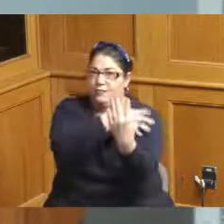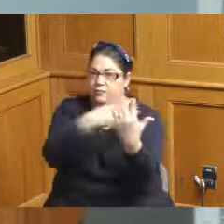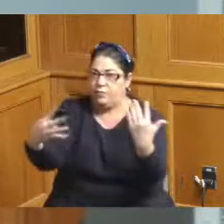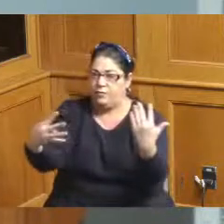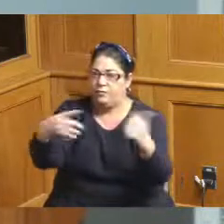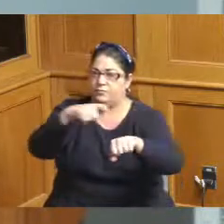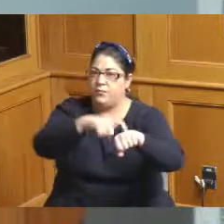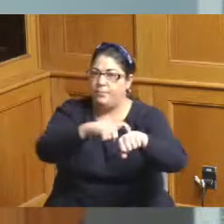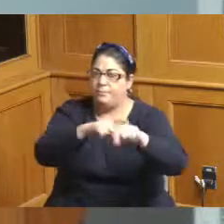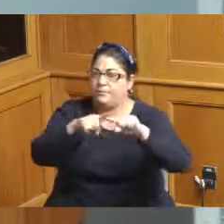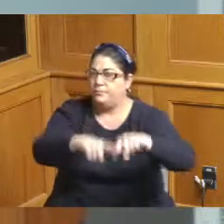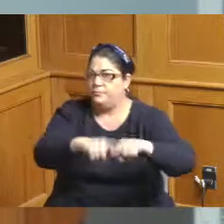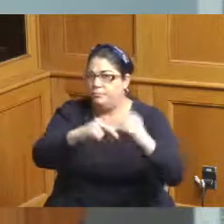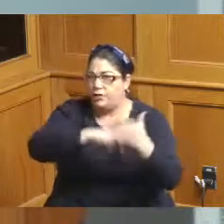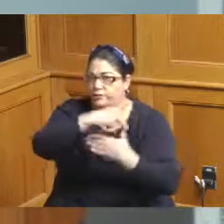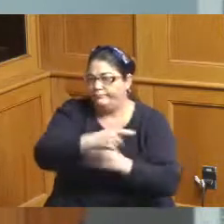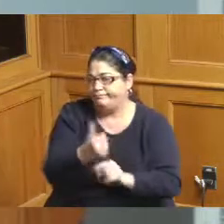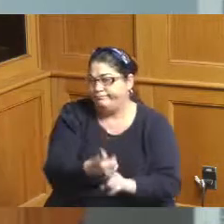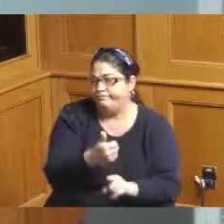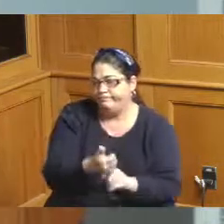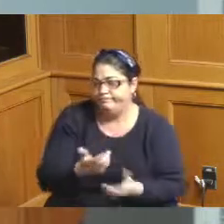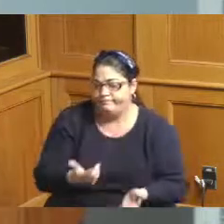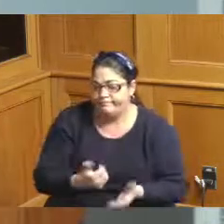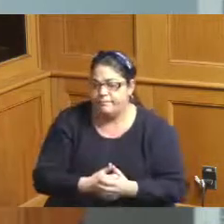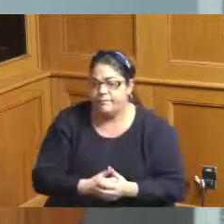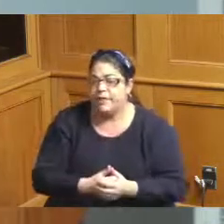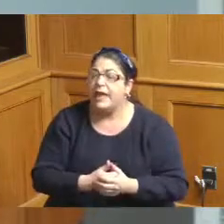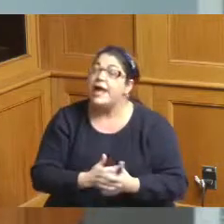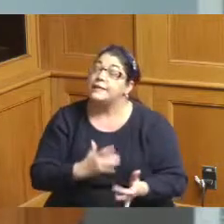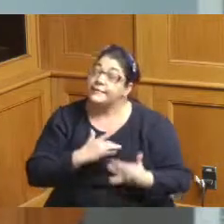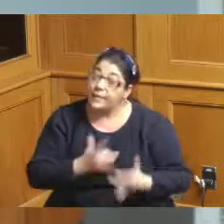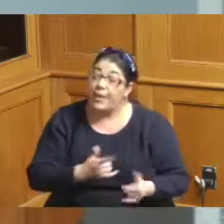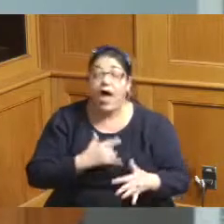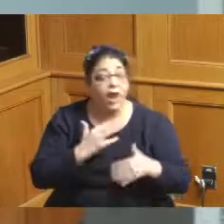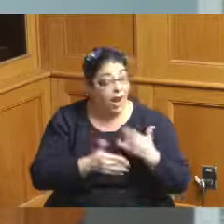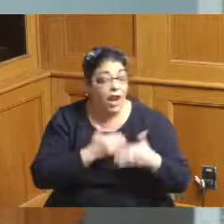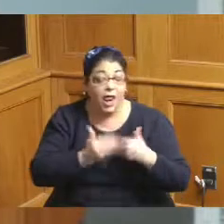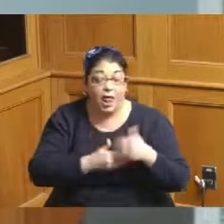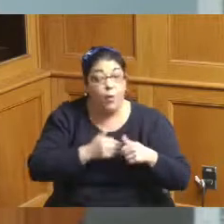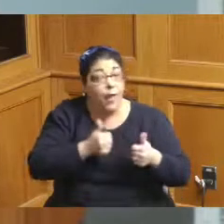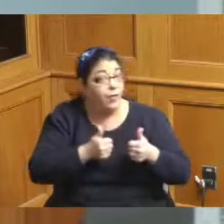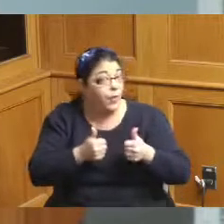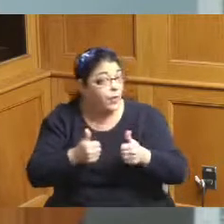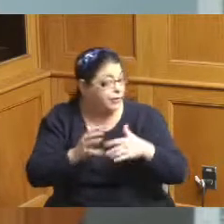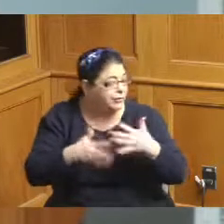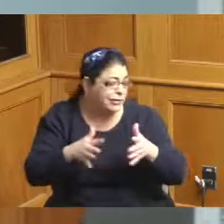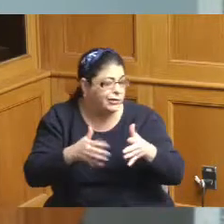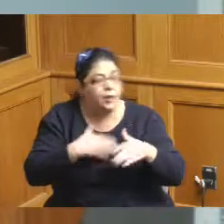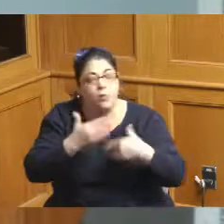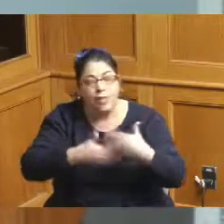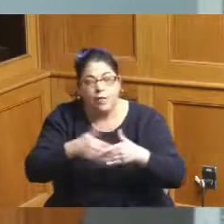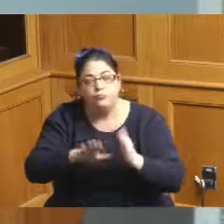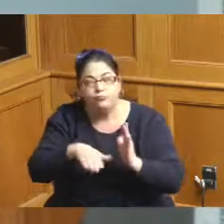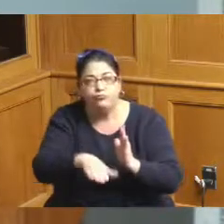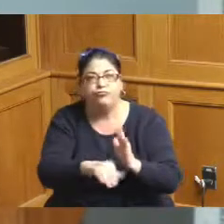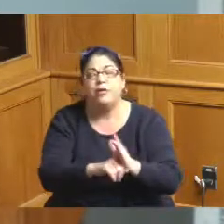things have generally gone well up to this point we finished the utility relocation which was our